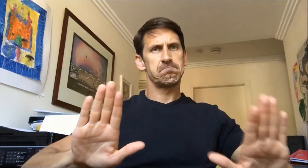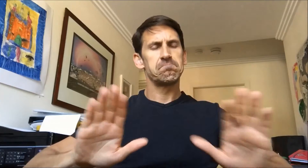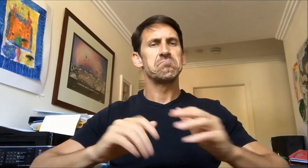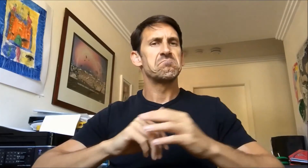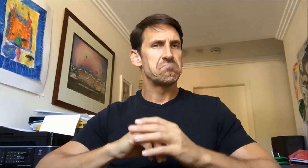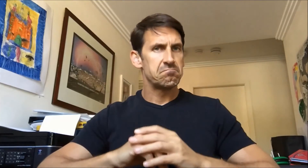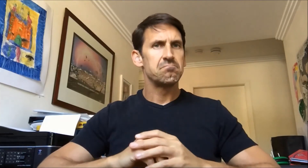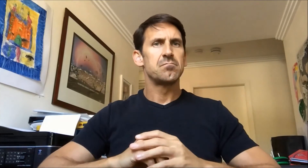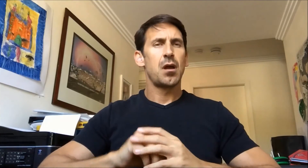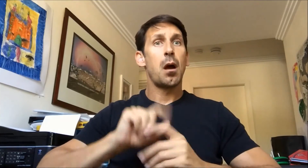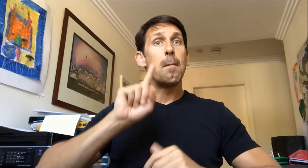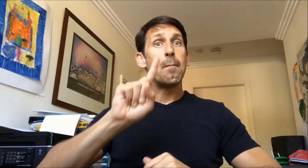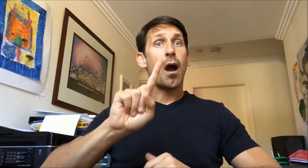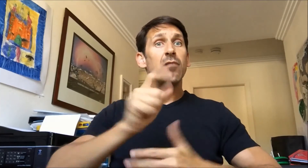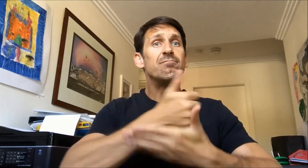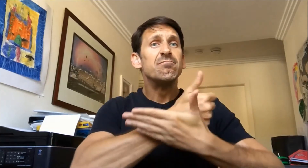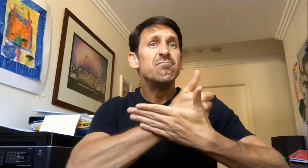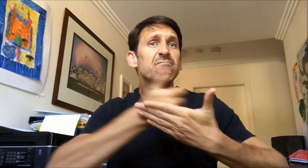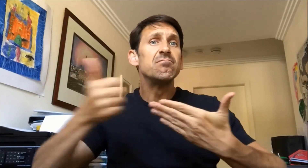Live environments are extremely diverse.